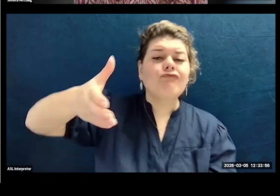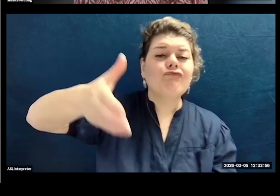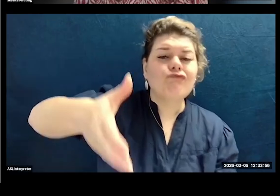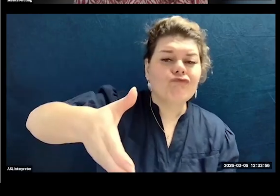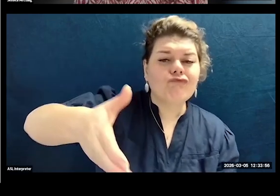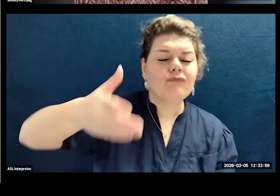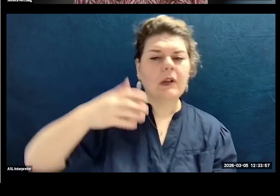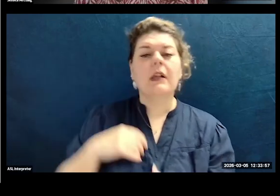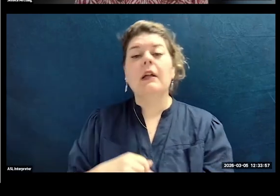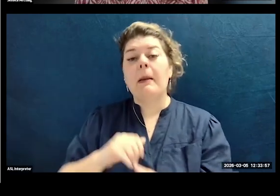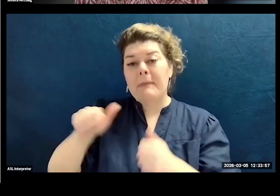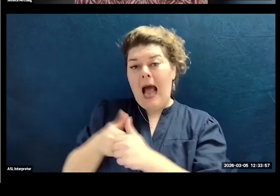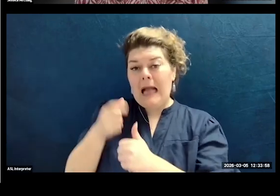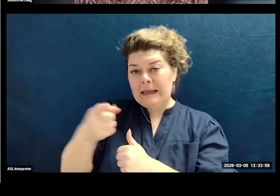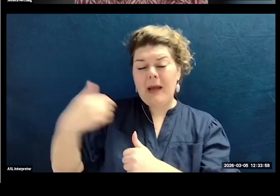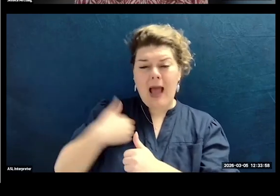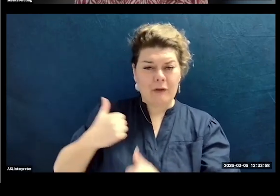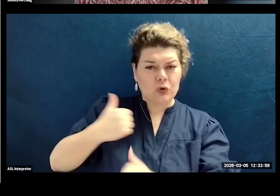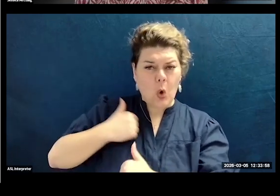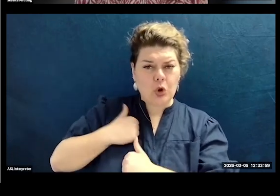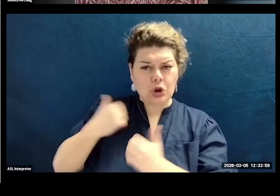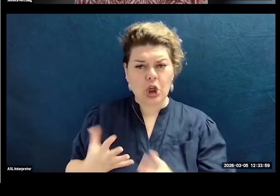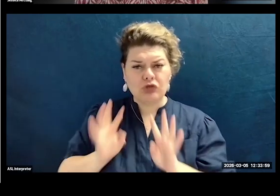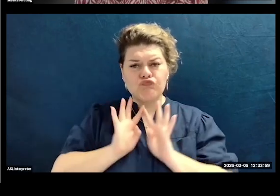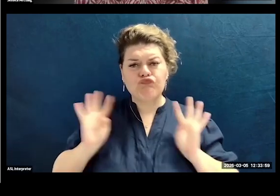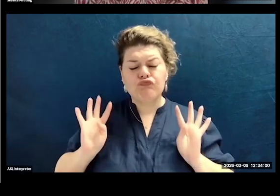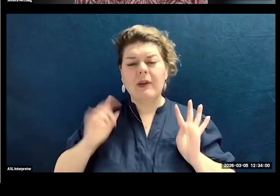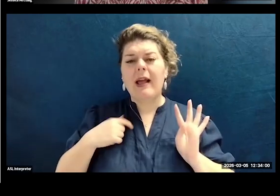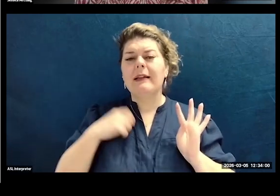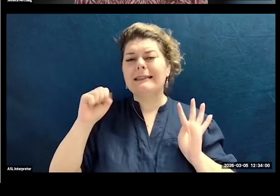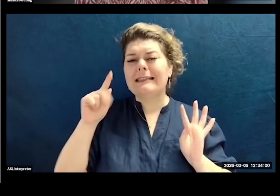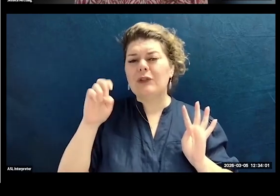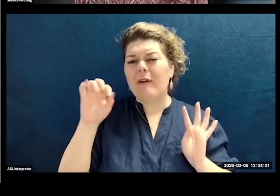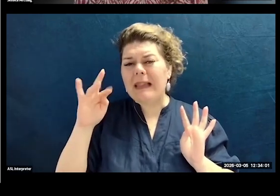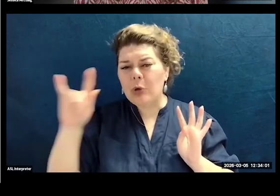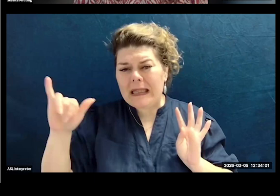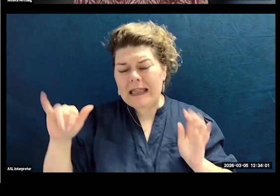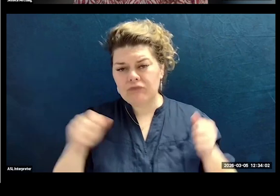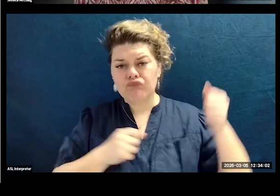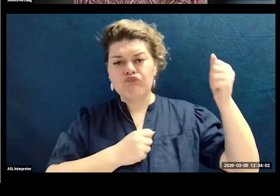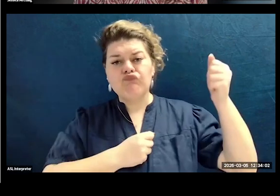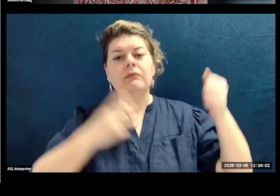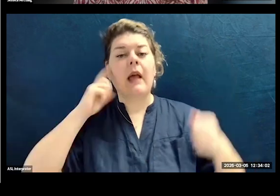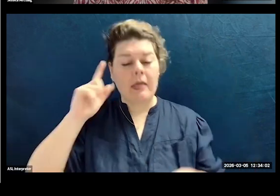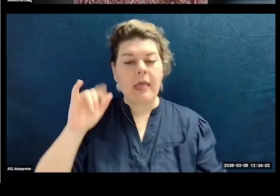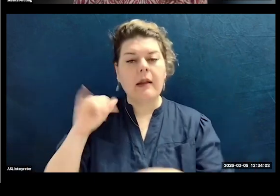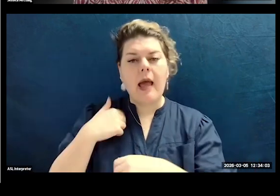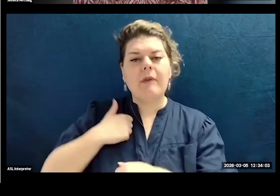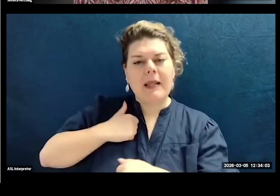Behind him, there is a field full of soldiers, the Statue of Liberty, military ships, and military aircraft.